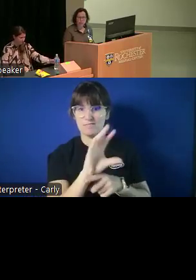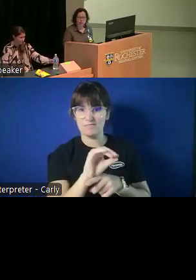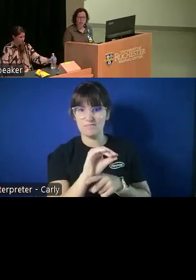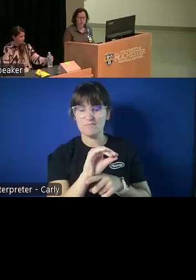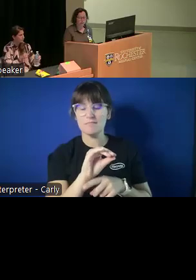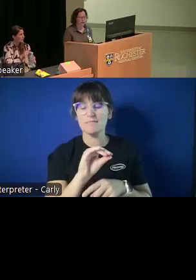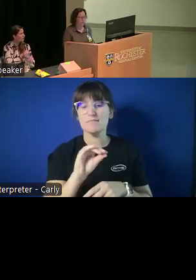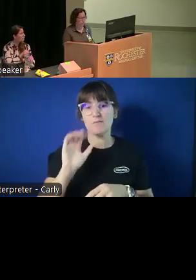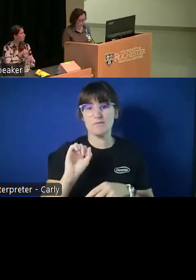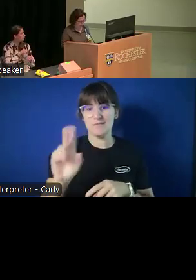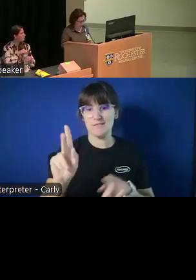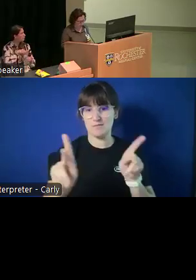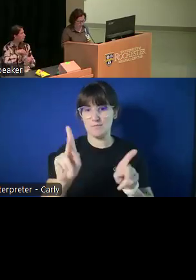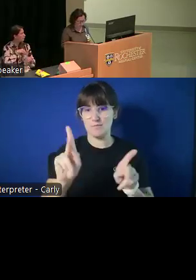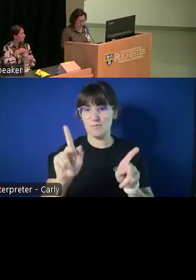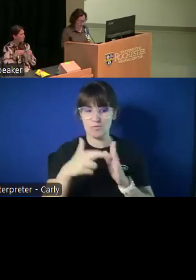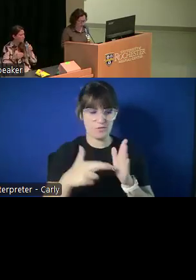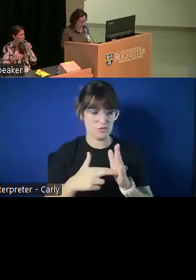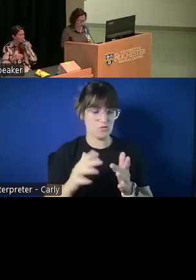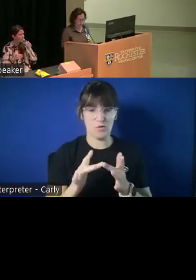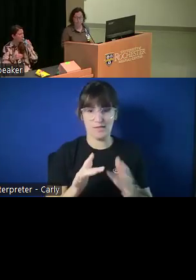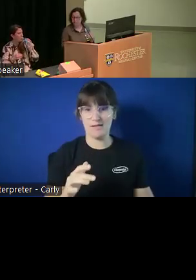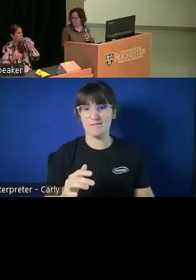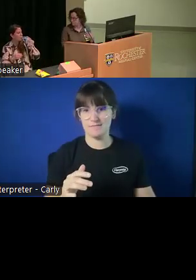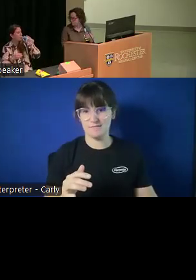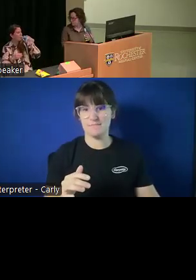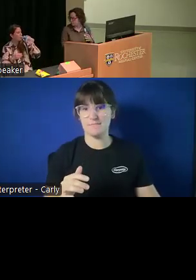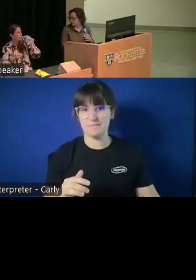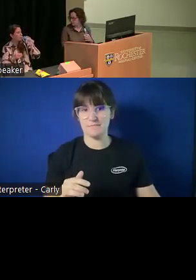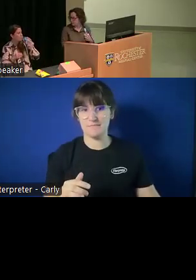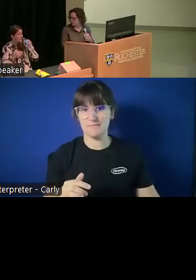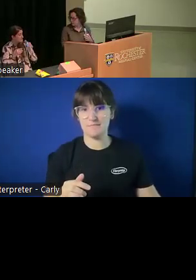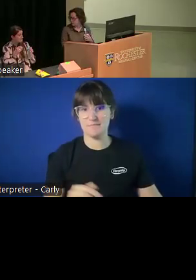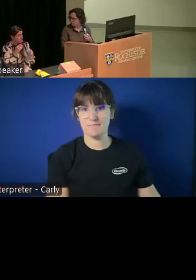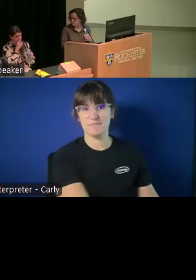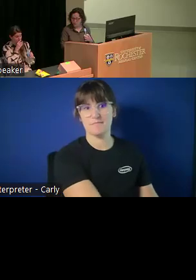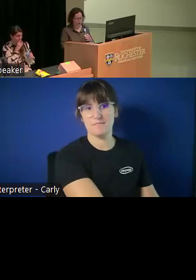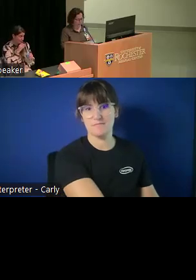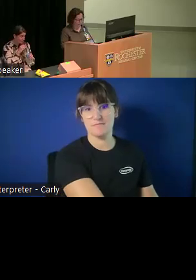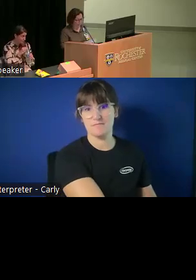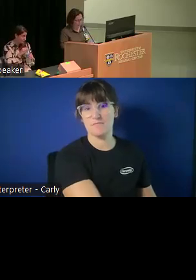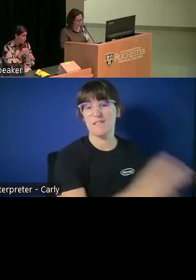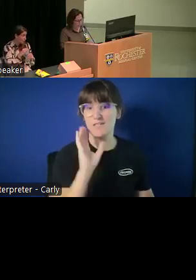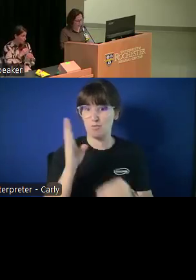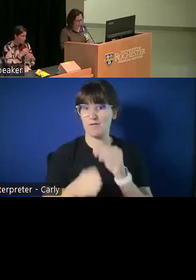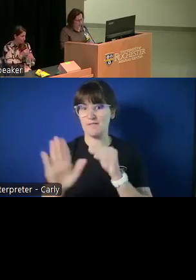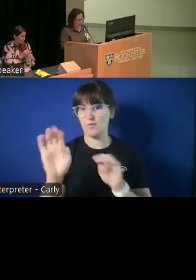who are registered online with a link to complete that evaluation did I forget anything okay great